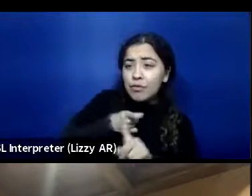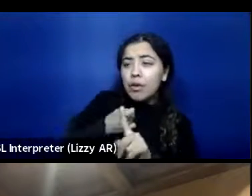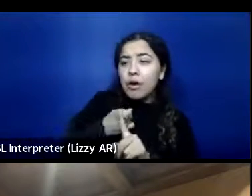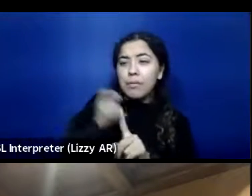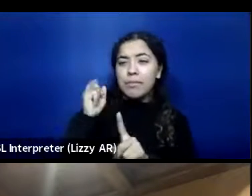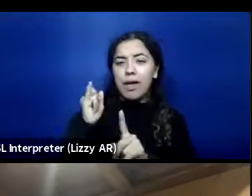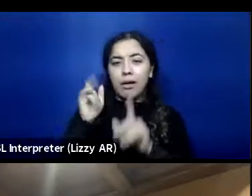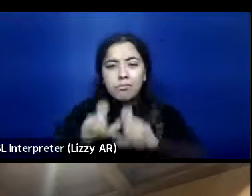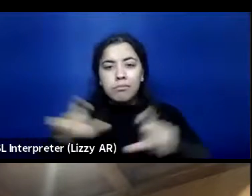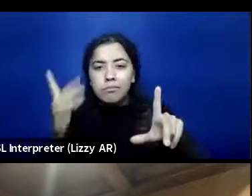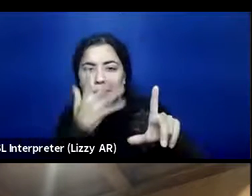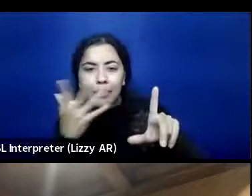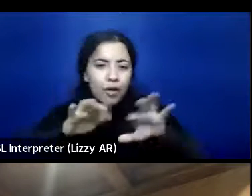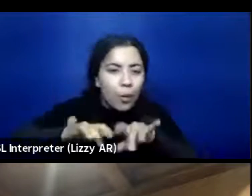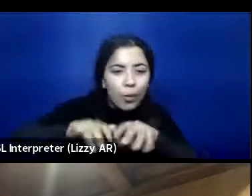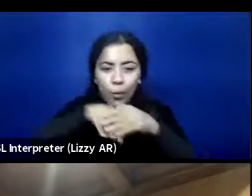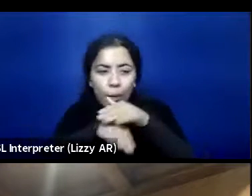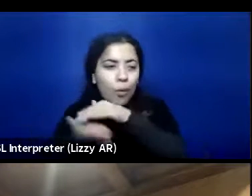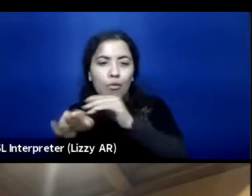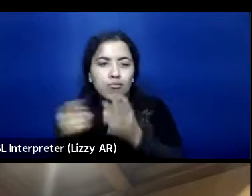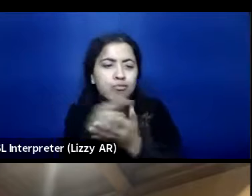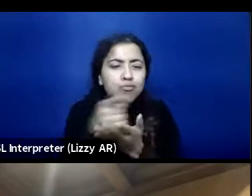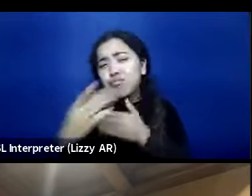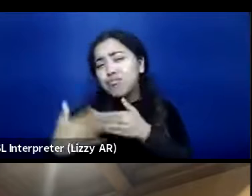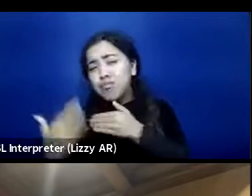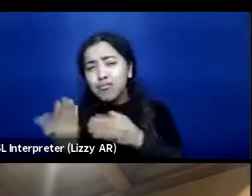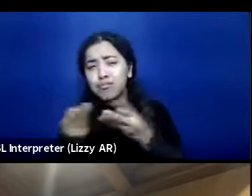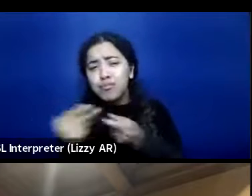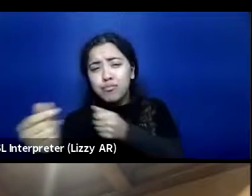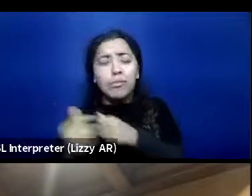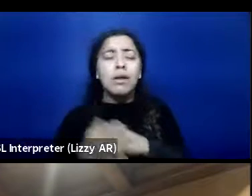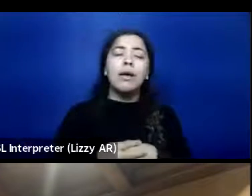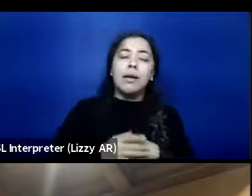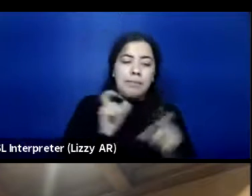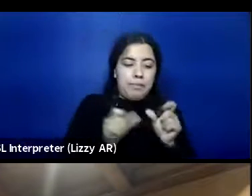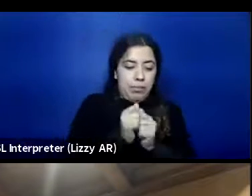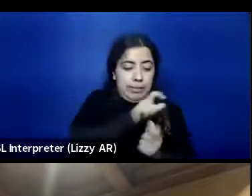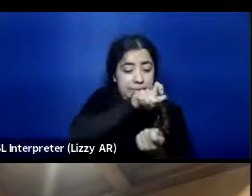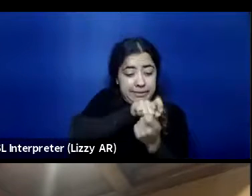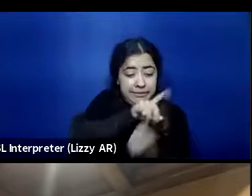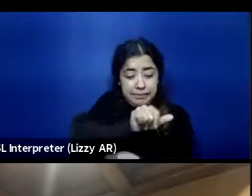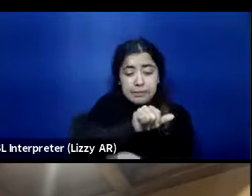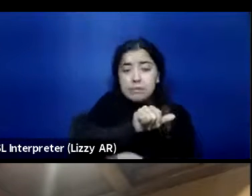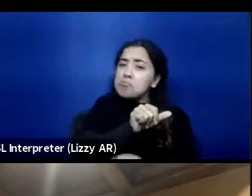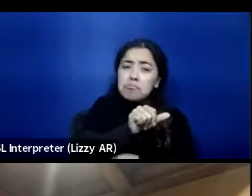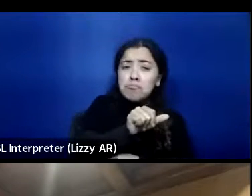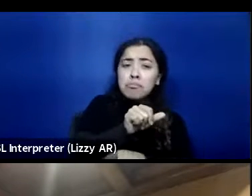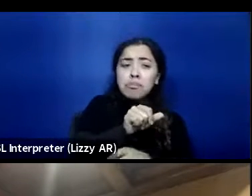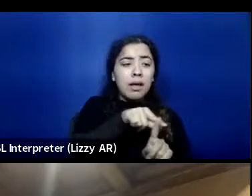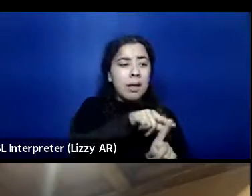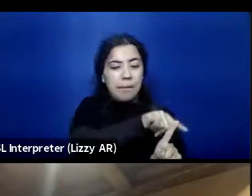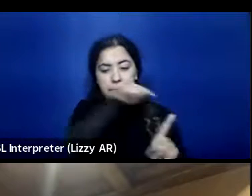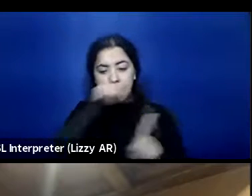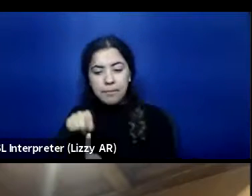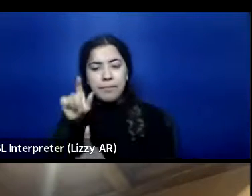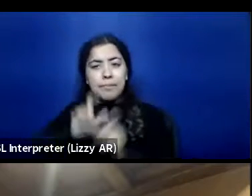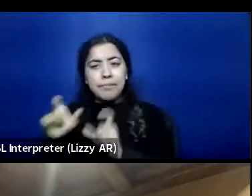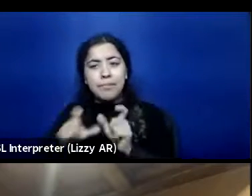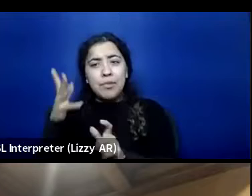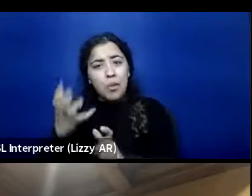would help not only people who have specific disabilities, but people who would frankly, just like systems to be easier to use.